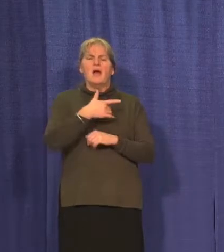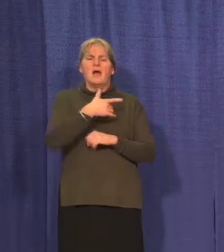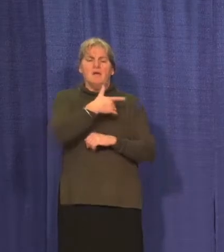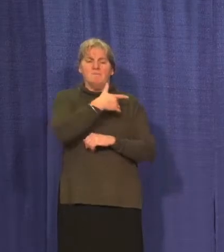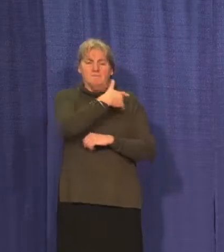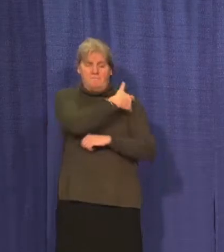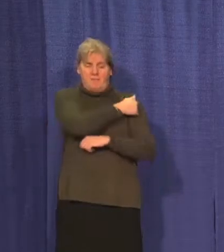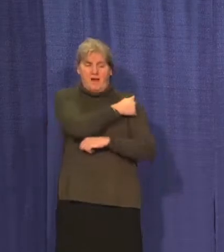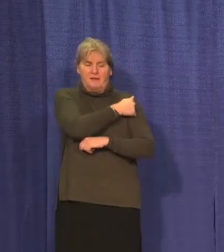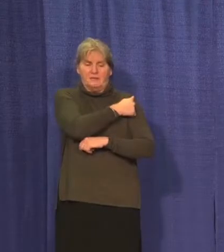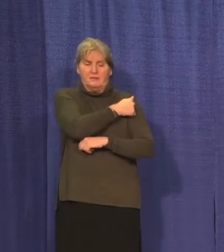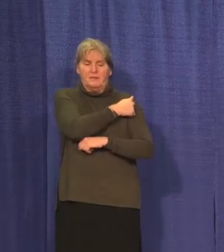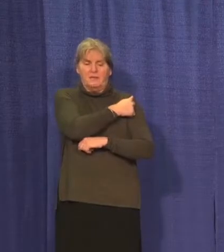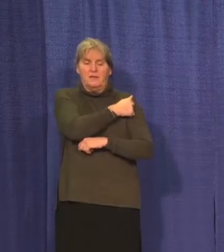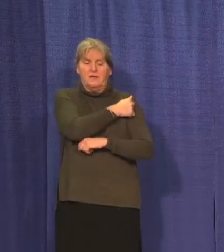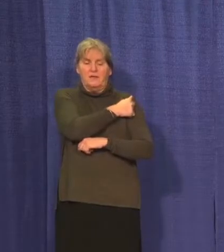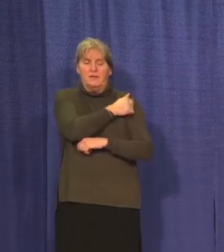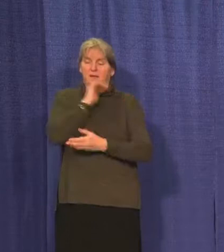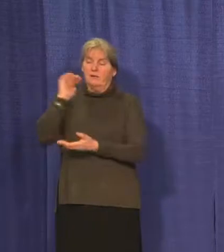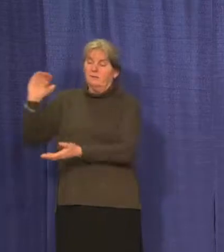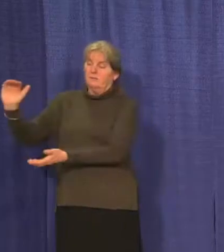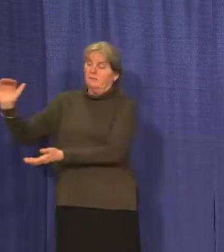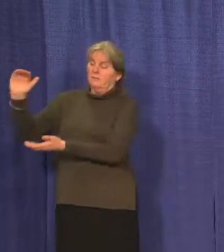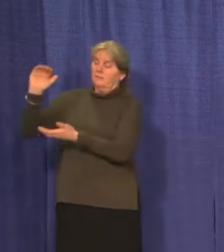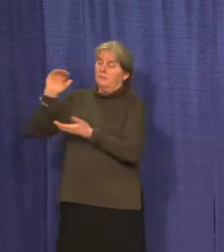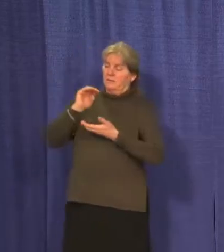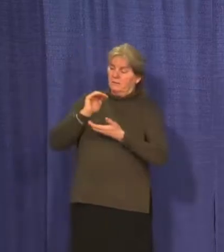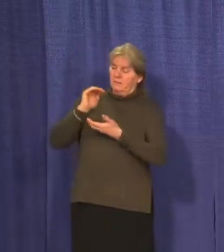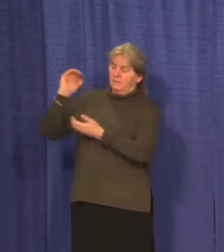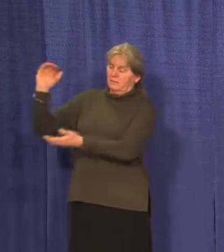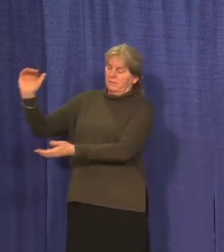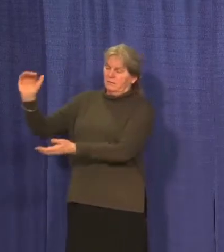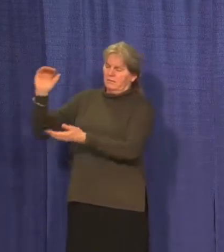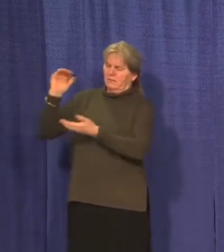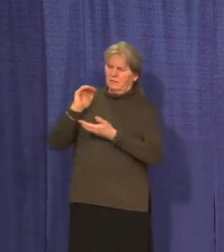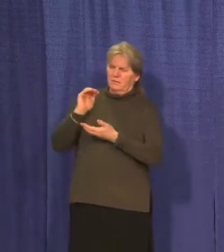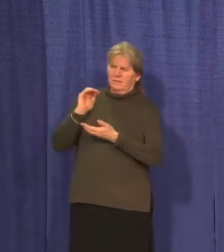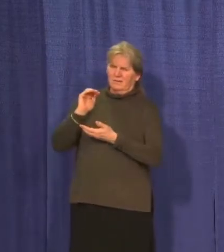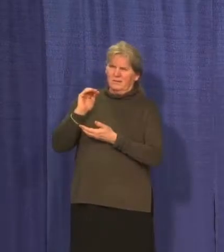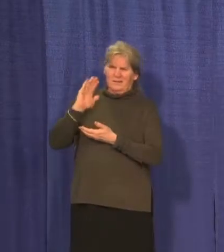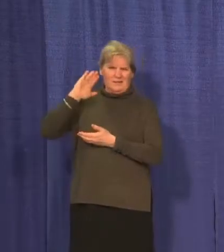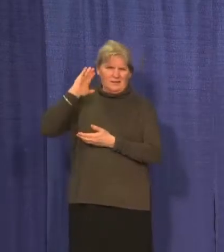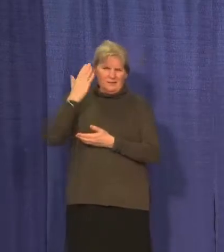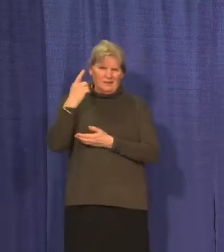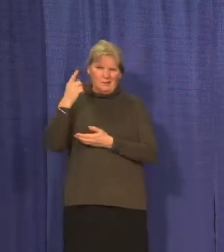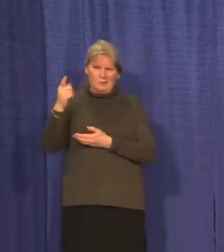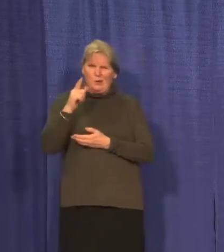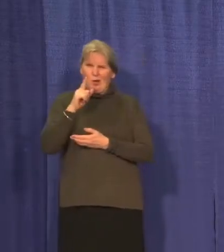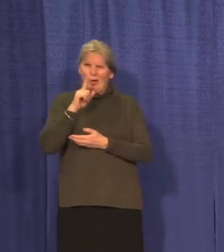continue to roll in, it does not sound to me like you're sure